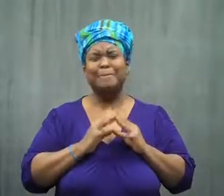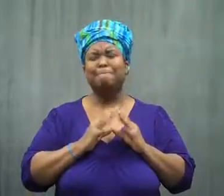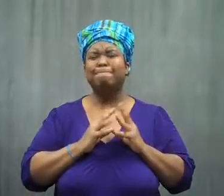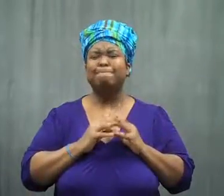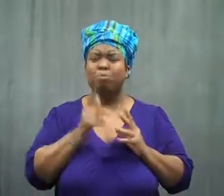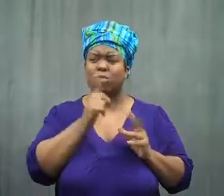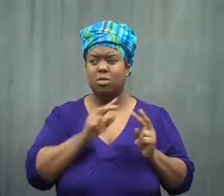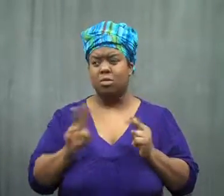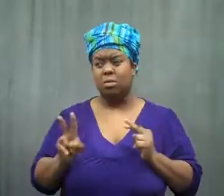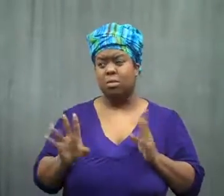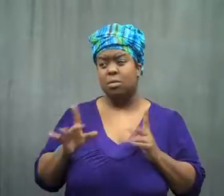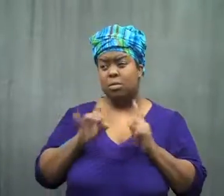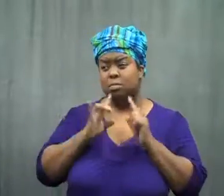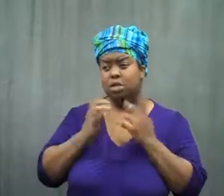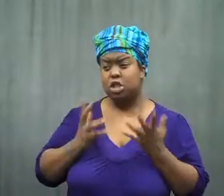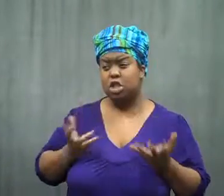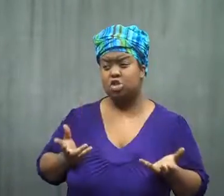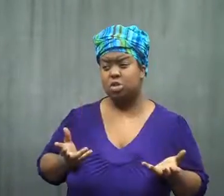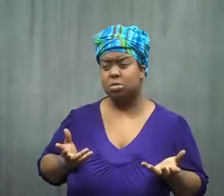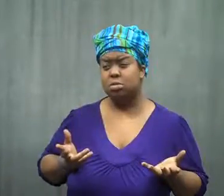My sisters looked at me and they both said, "I'm serious!"